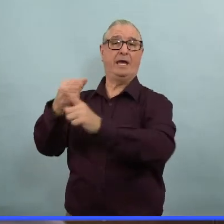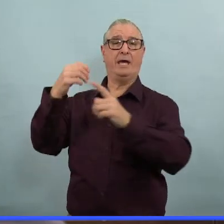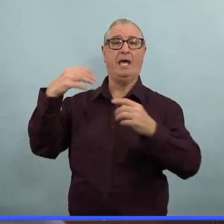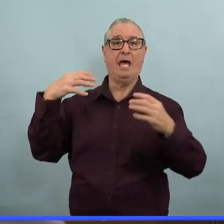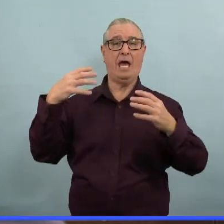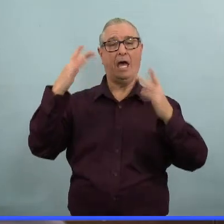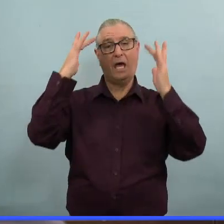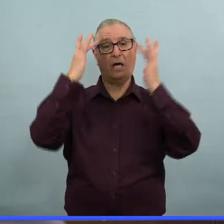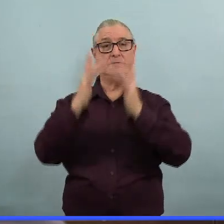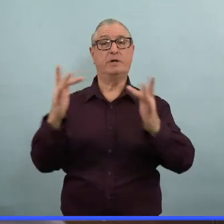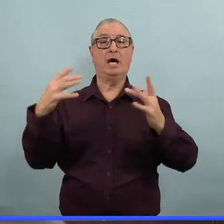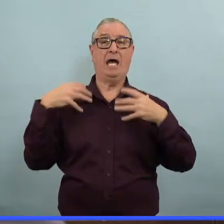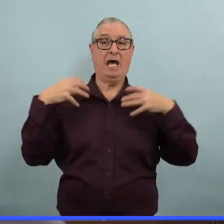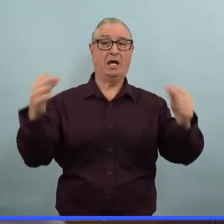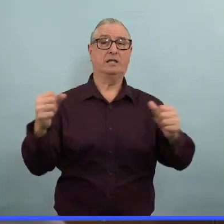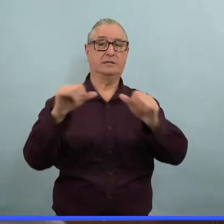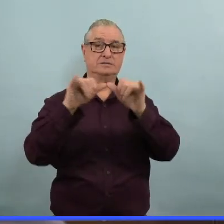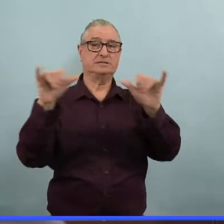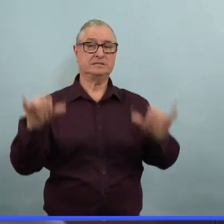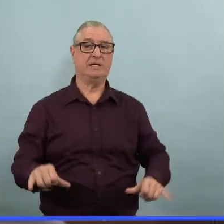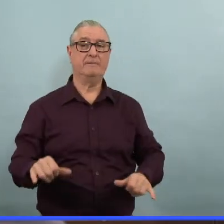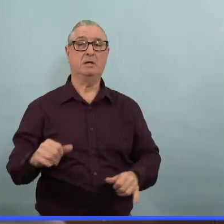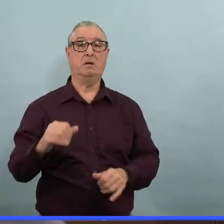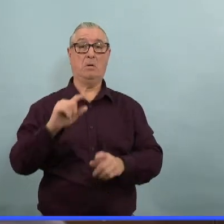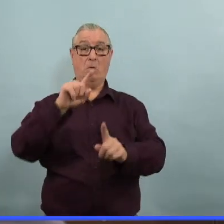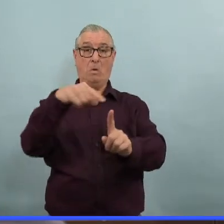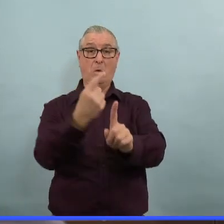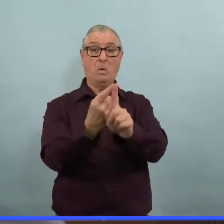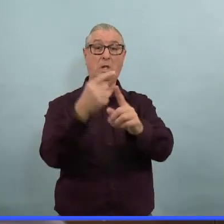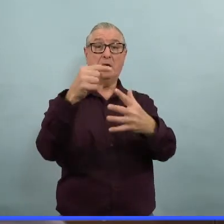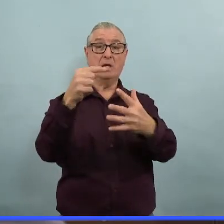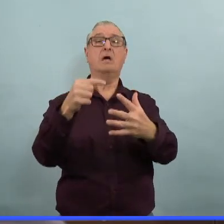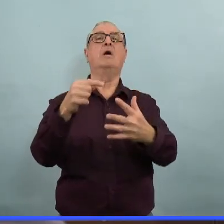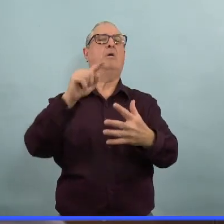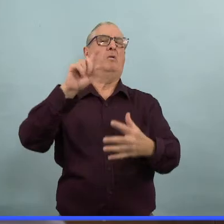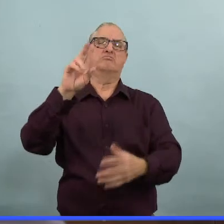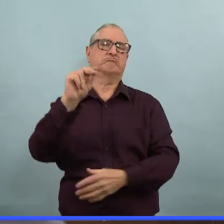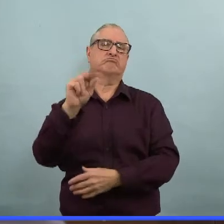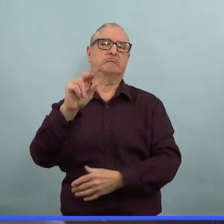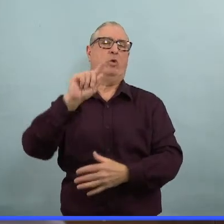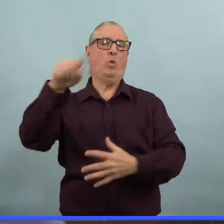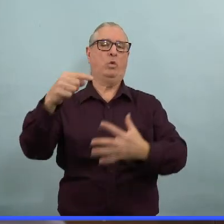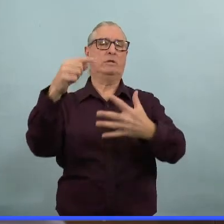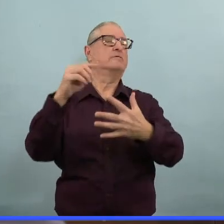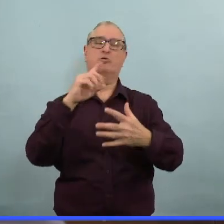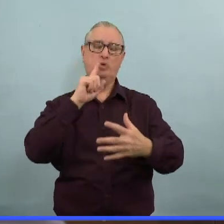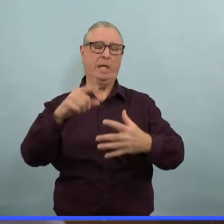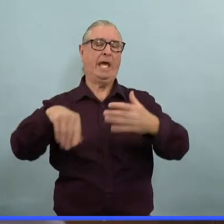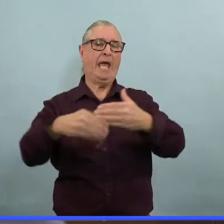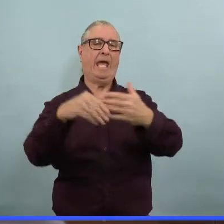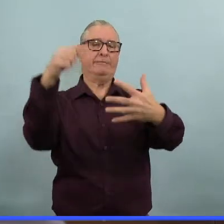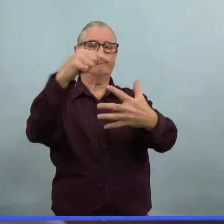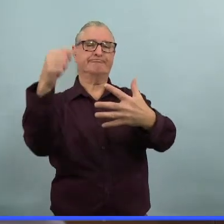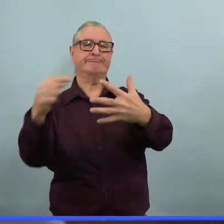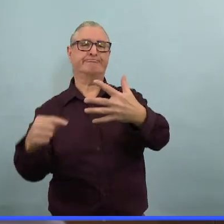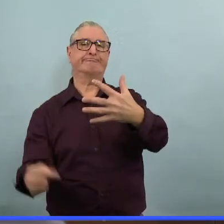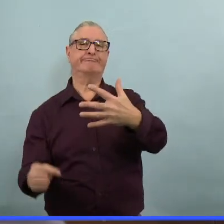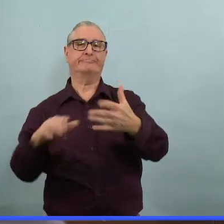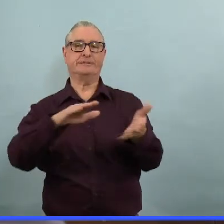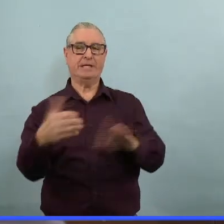so when we when we look at the risk of covid and talk about restrictions we really can't do that